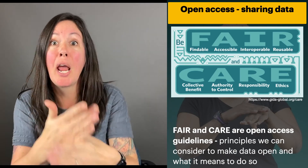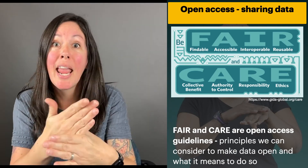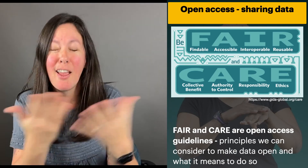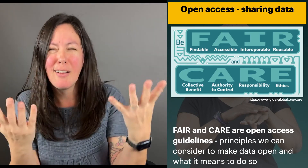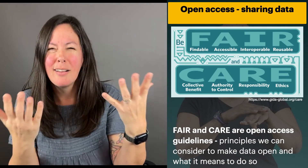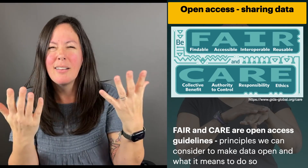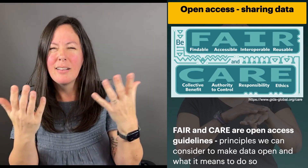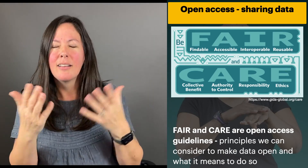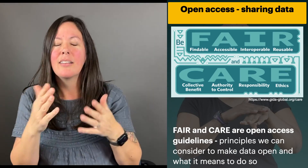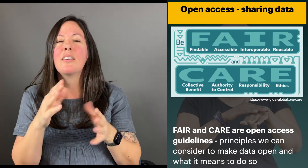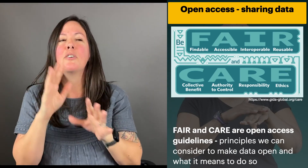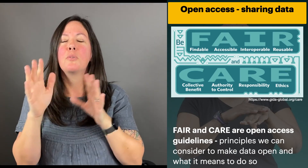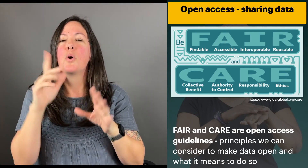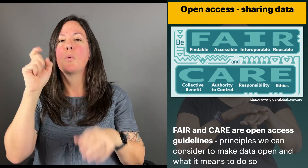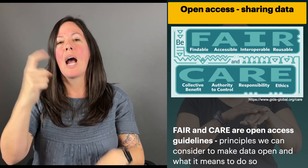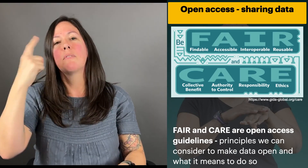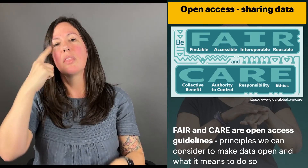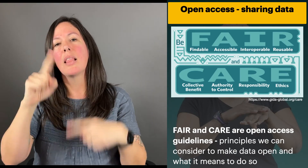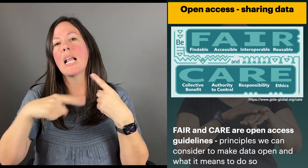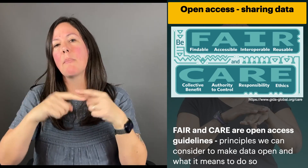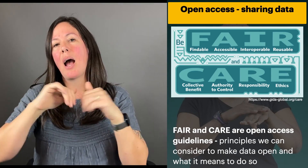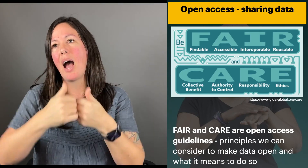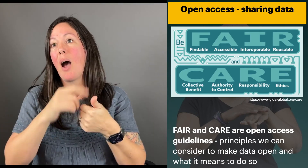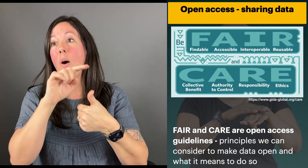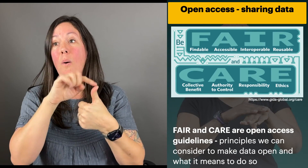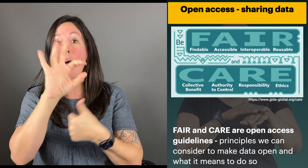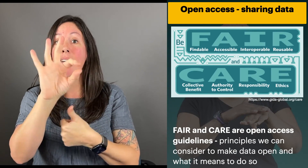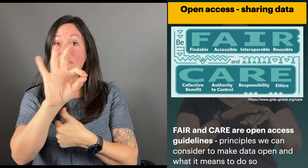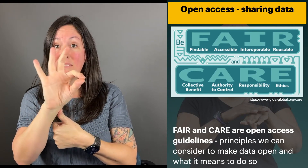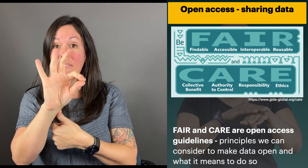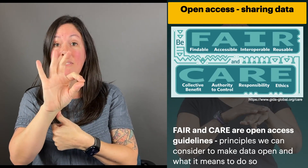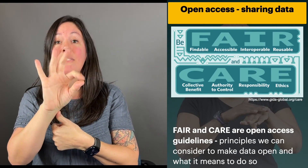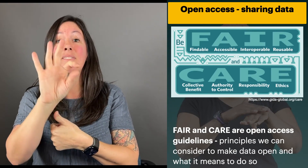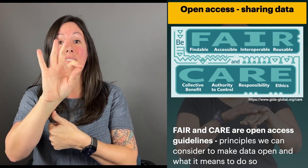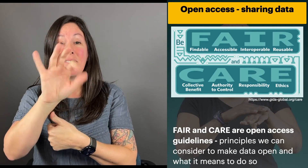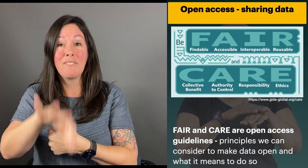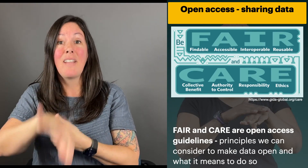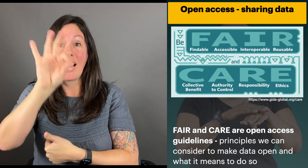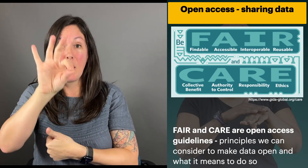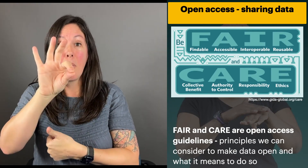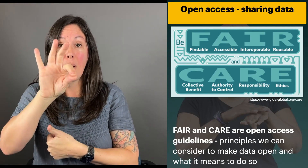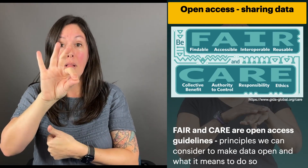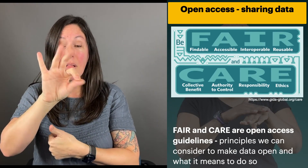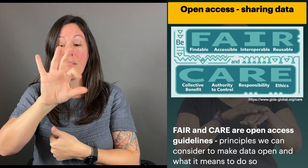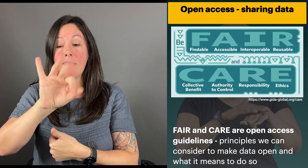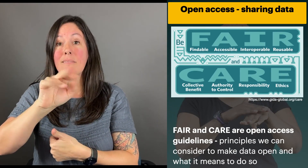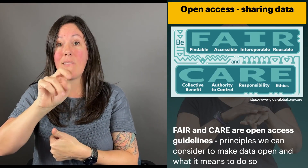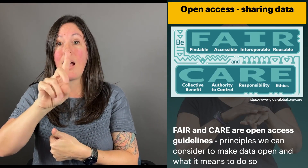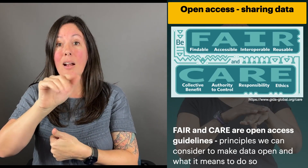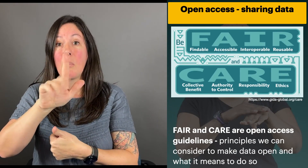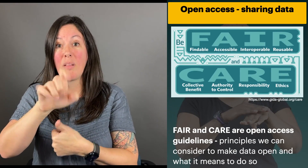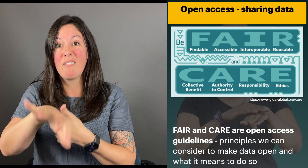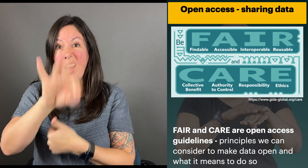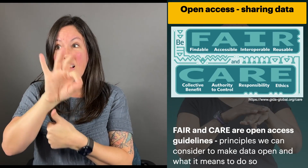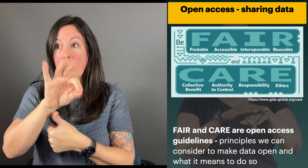that somebody could then download and change it and change how it's being shared so you have to think about